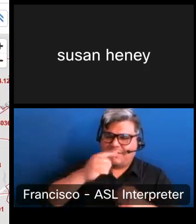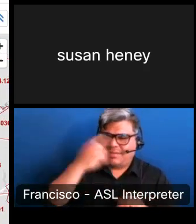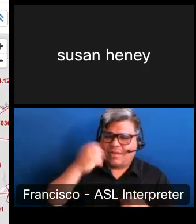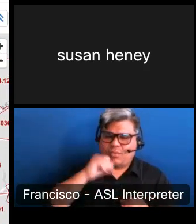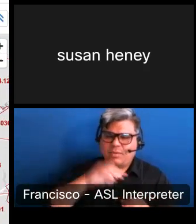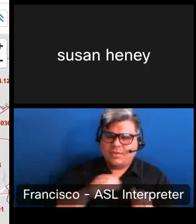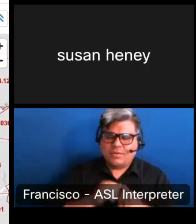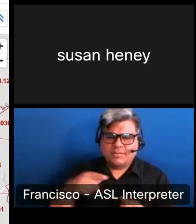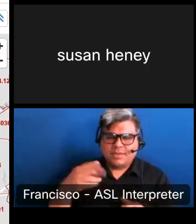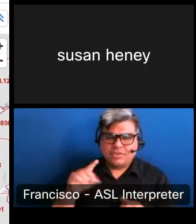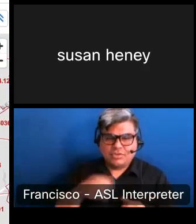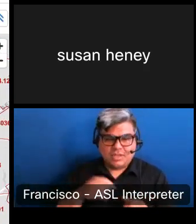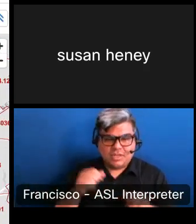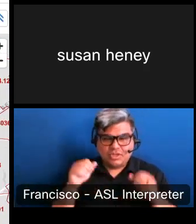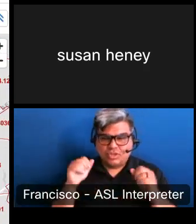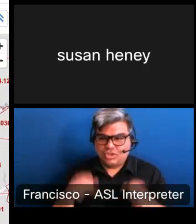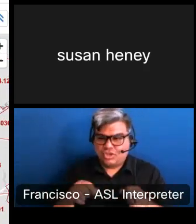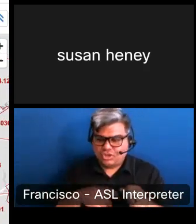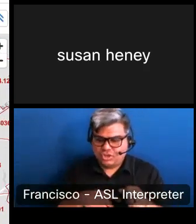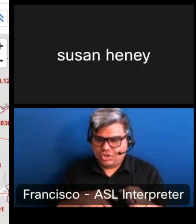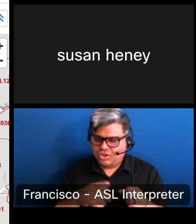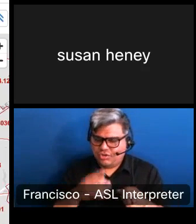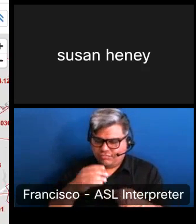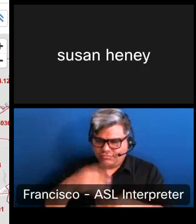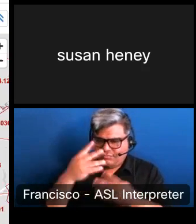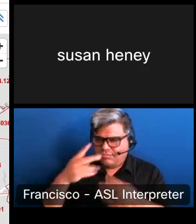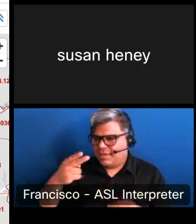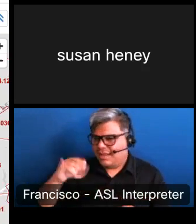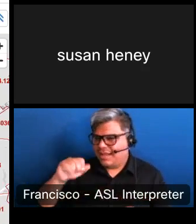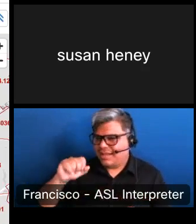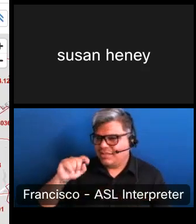up a histogram that will adjust the numbers in the legend. So to pull up the histogram,